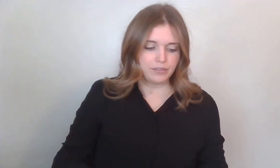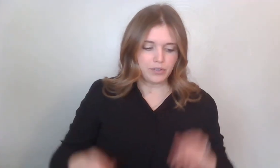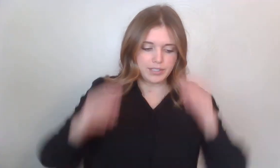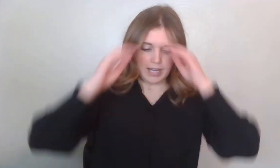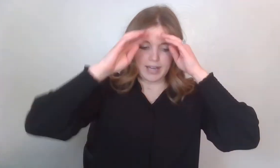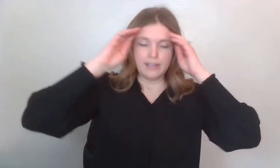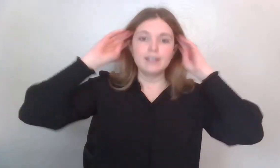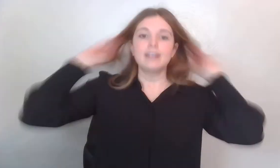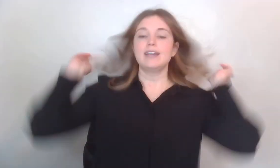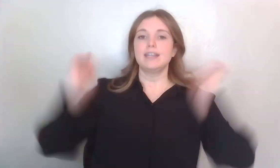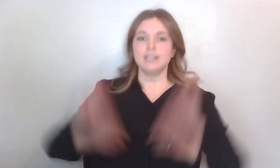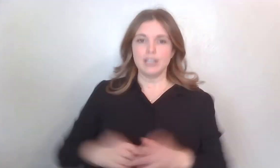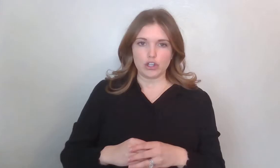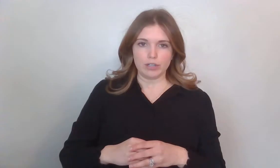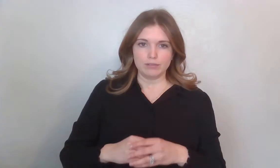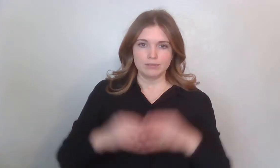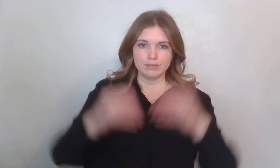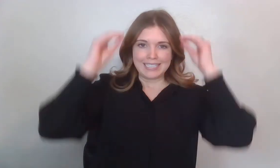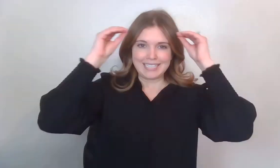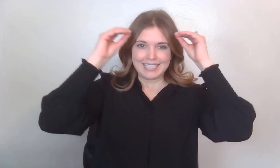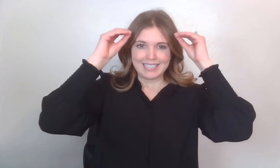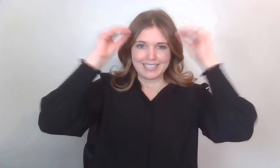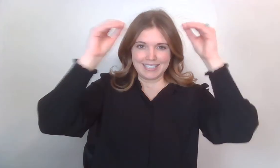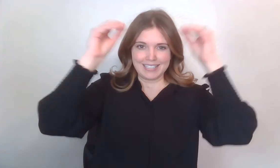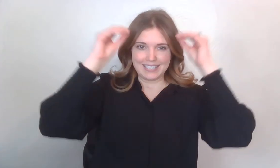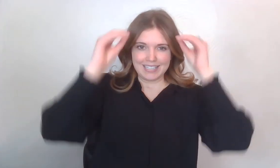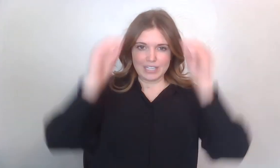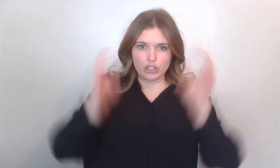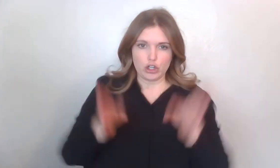The first sign is TEACHER. TEACHER